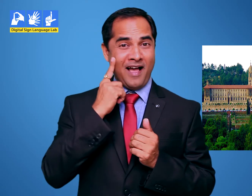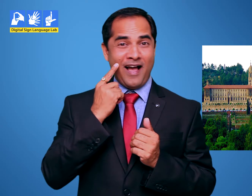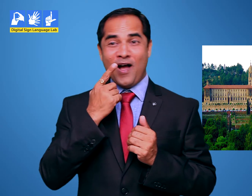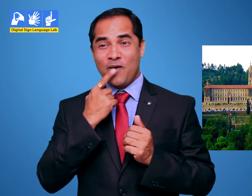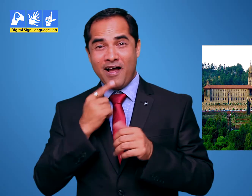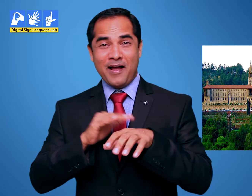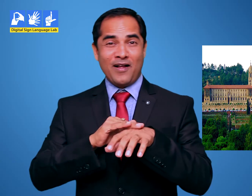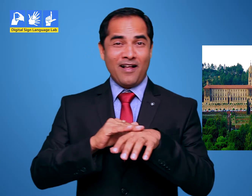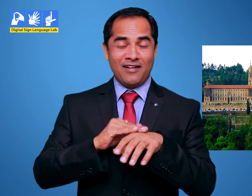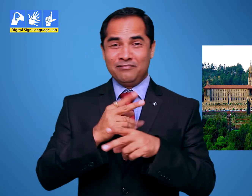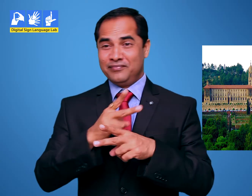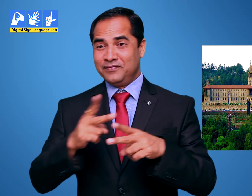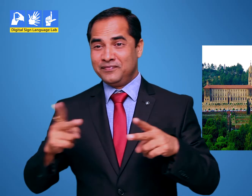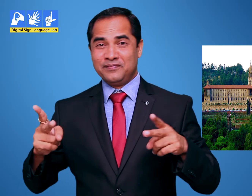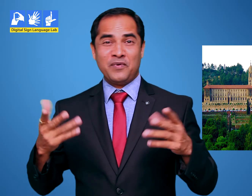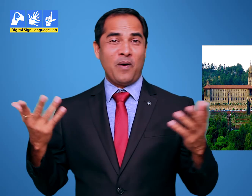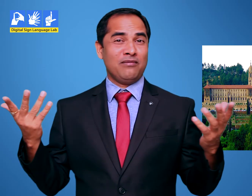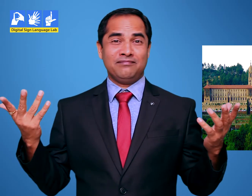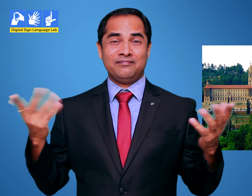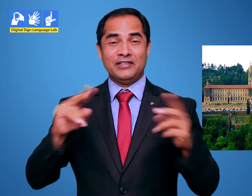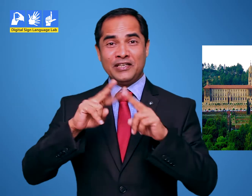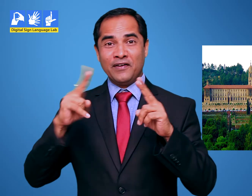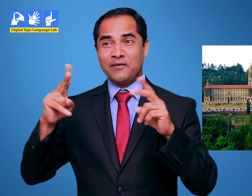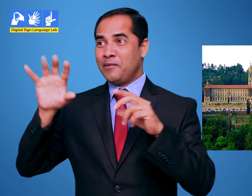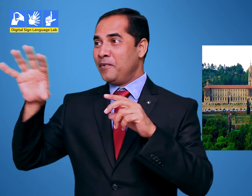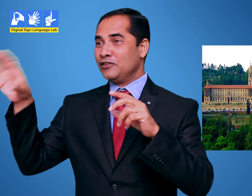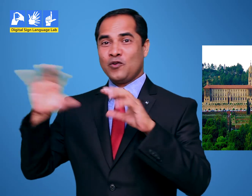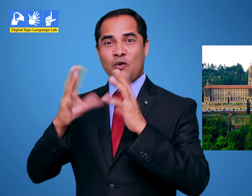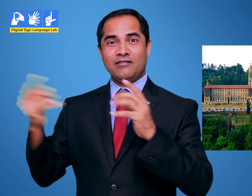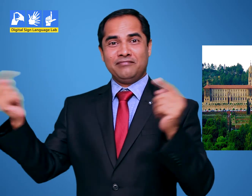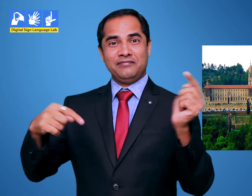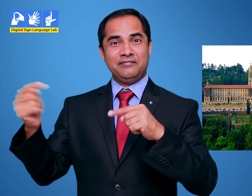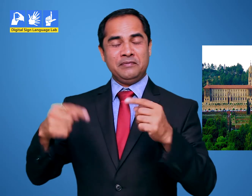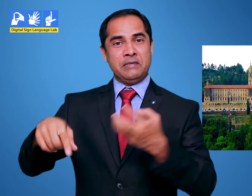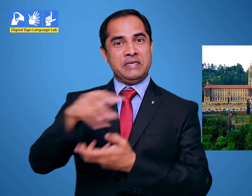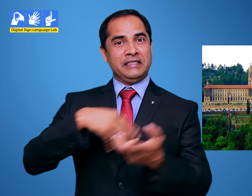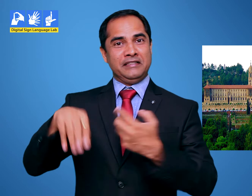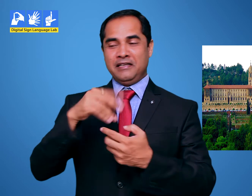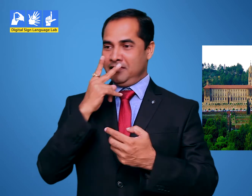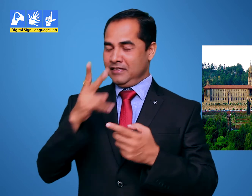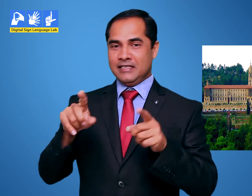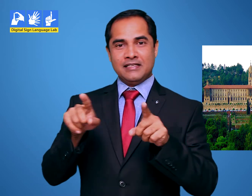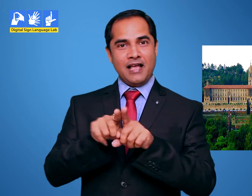beautiful gathering of different colors and nations - it all looked like the